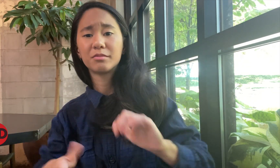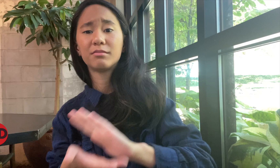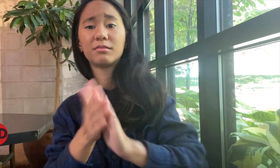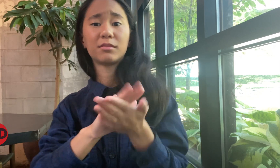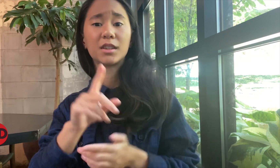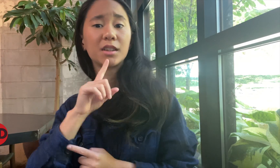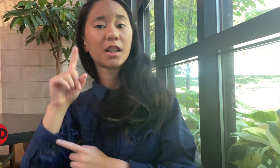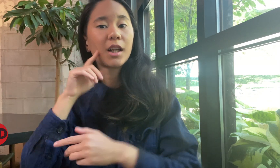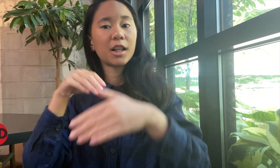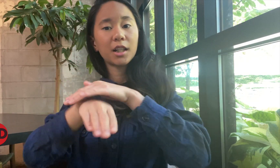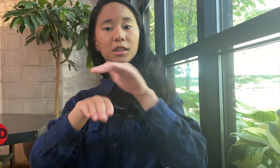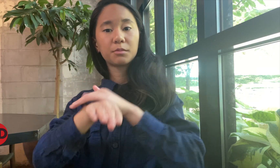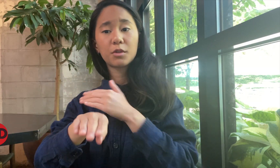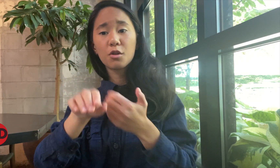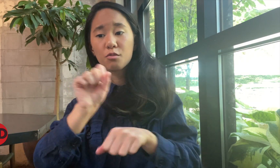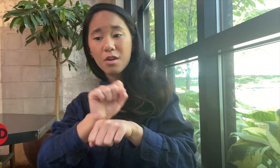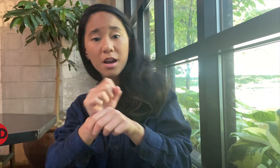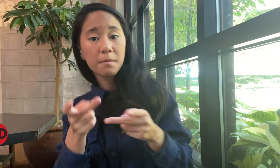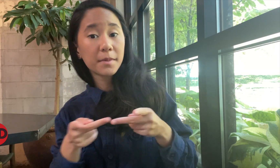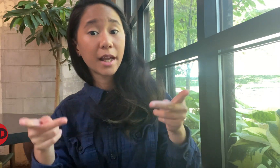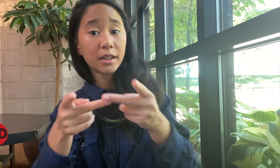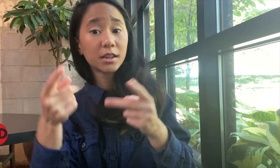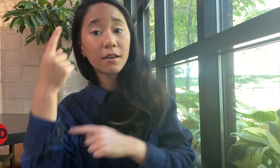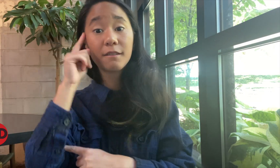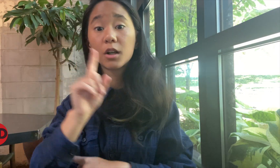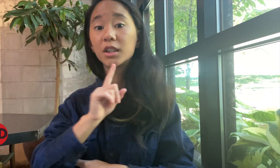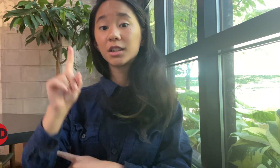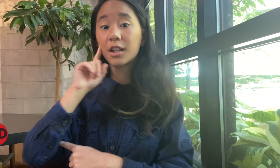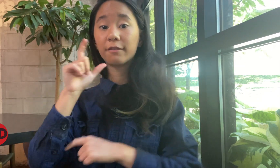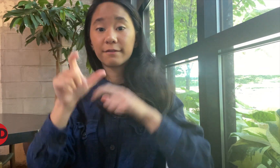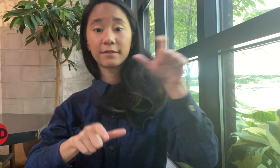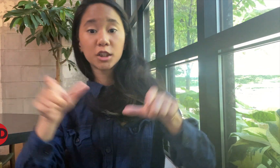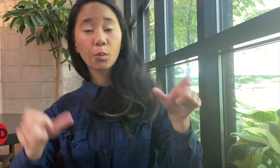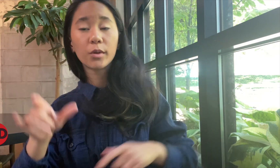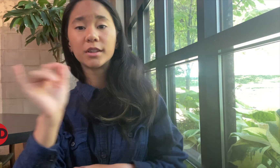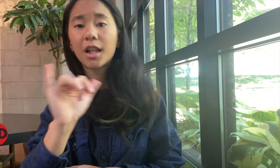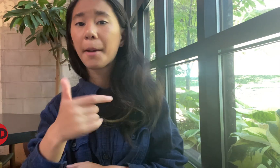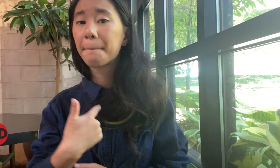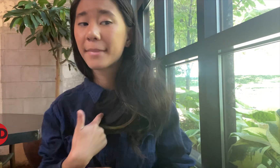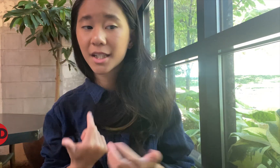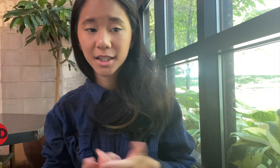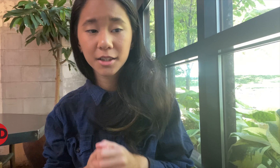for Deaf individuals like me. I felt valued because the staff took